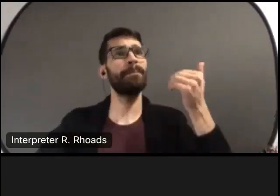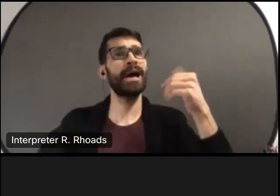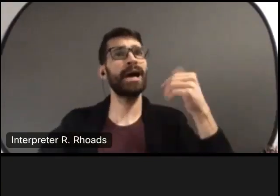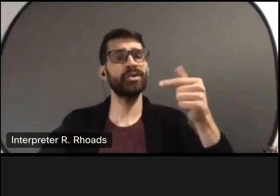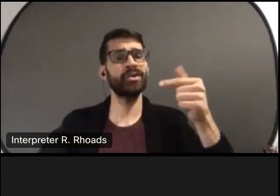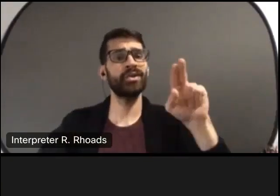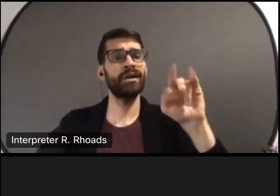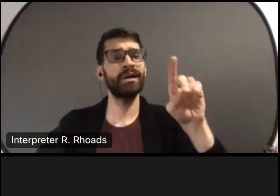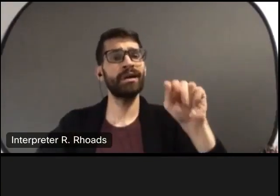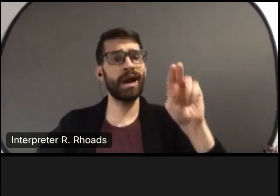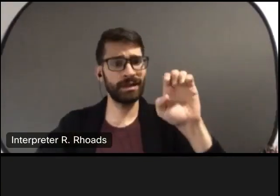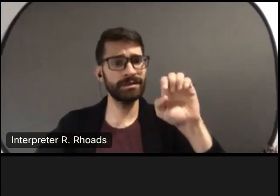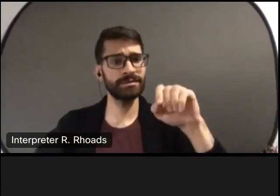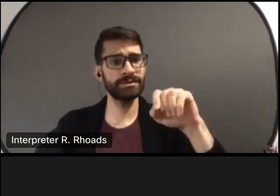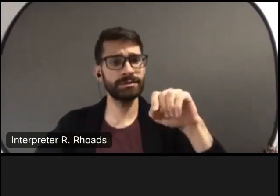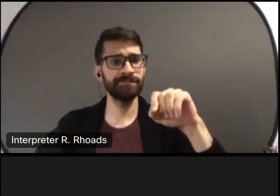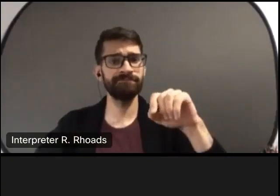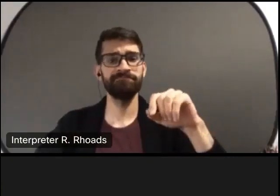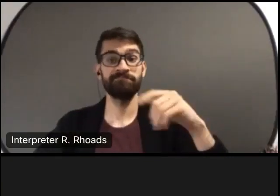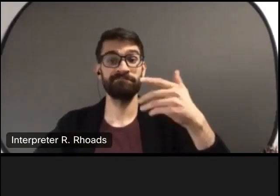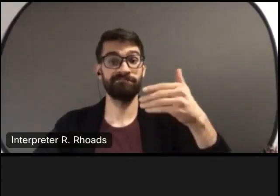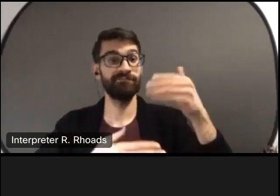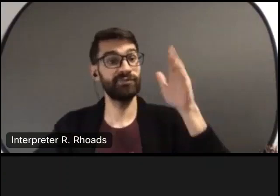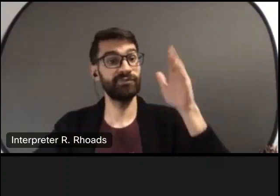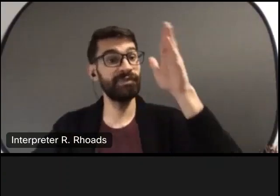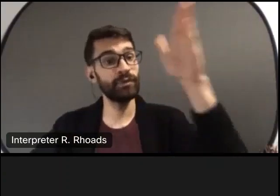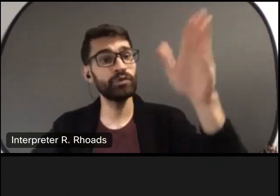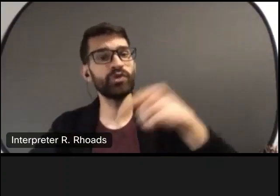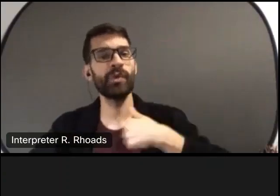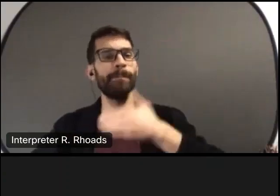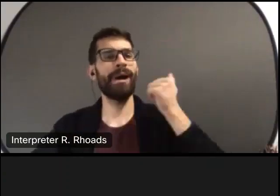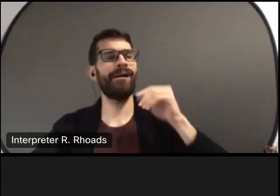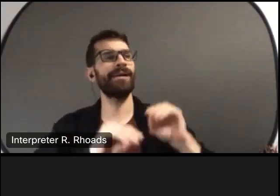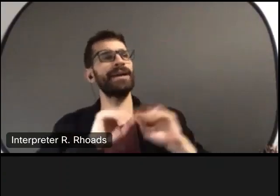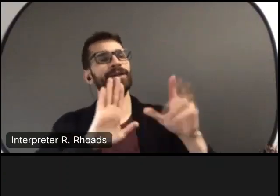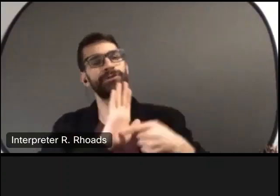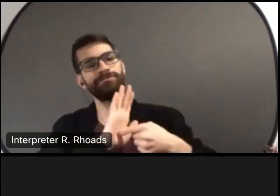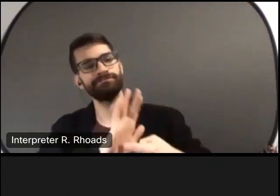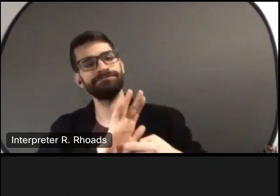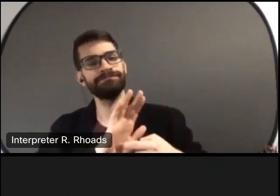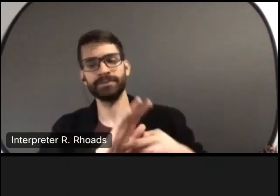in the in this near future, we'll have better guidance and ability to go into a more hybrid